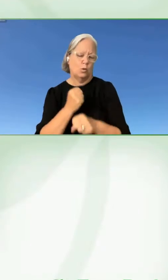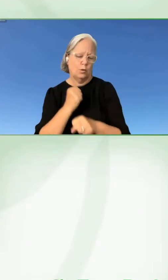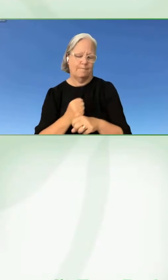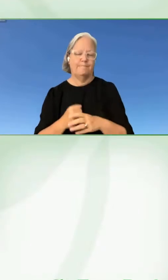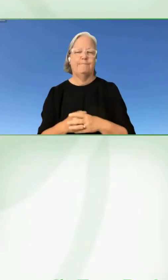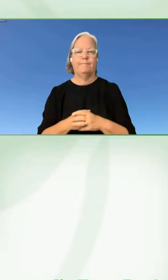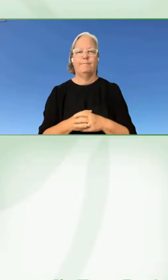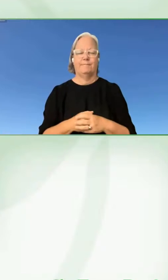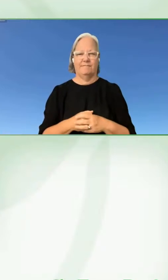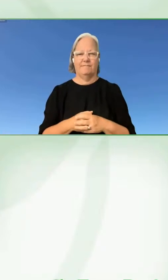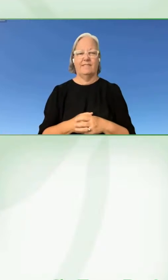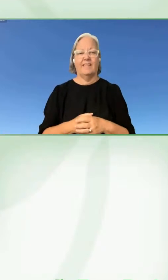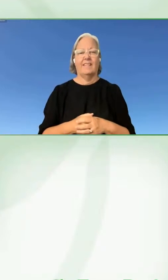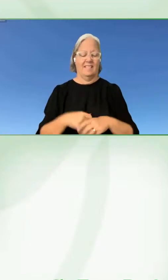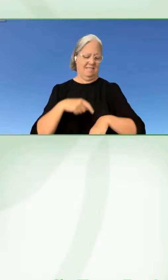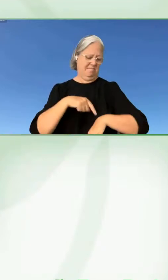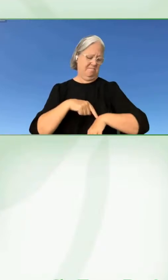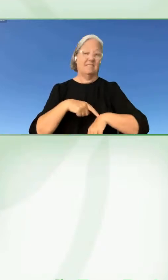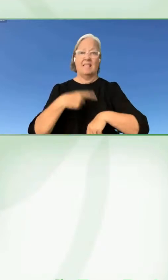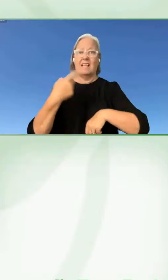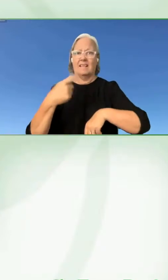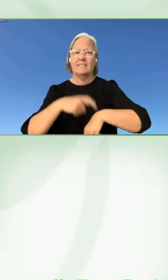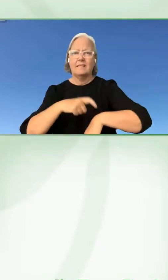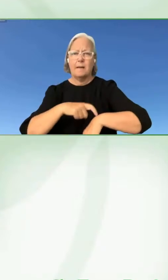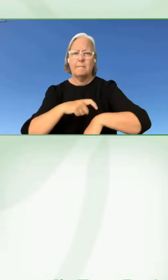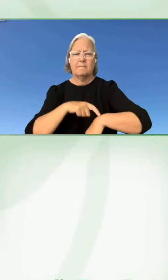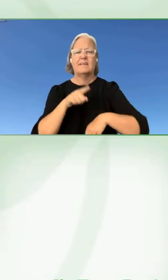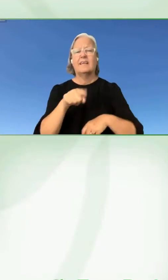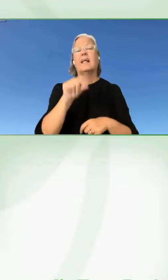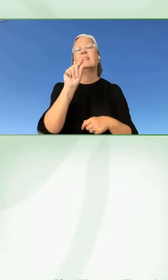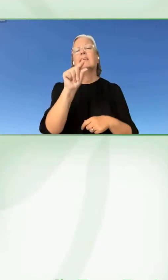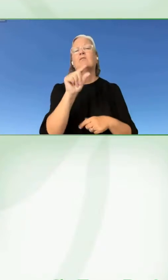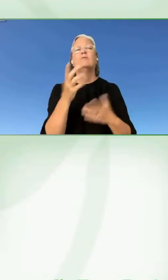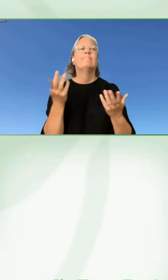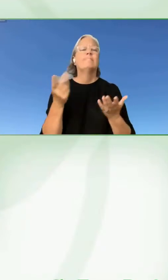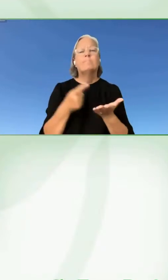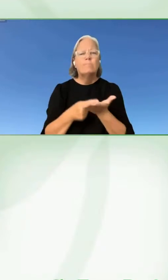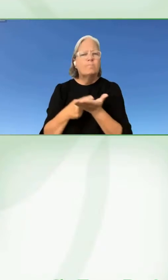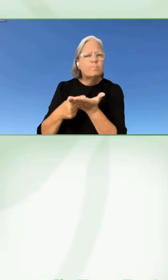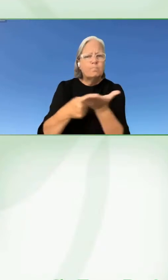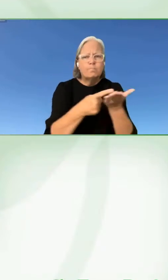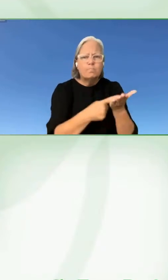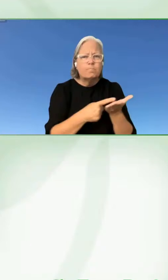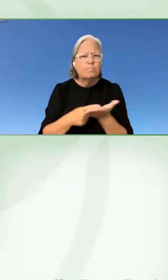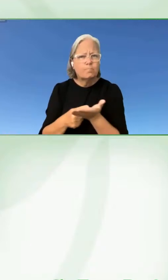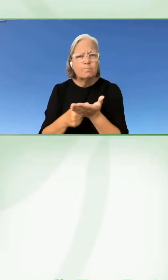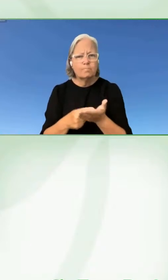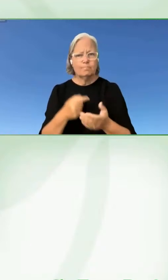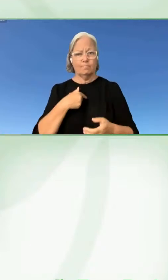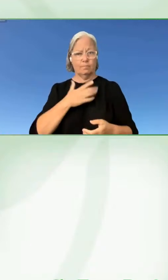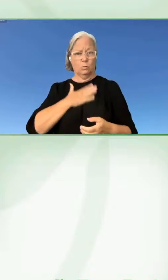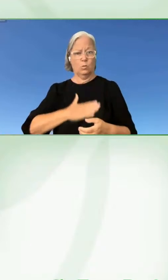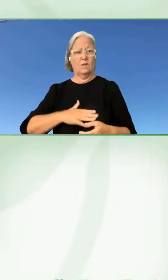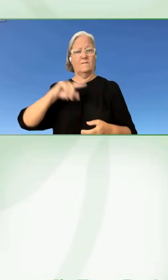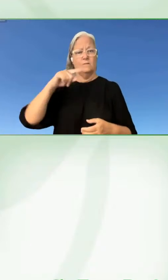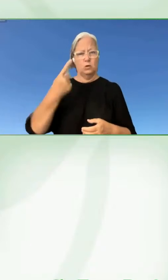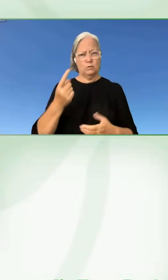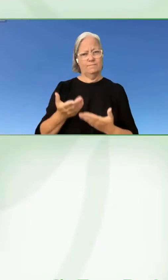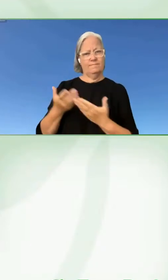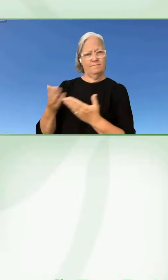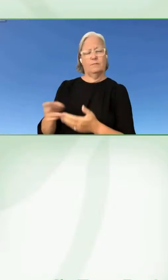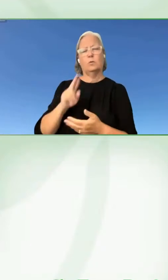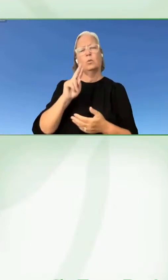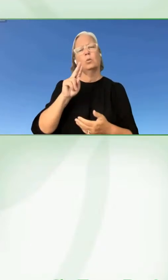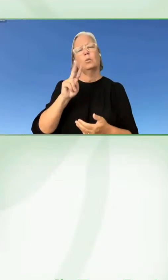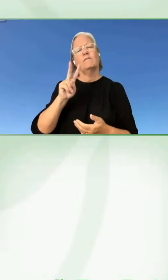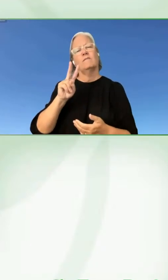I can also see an ever our kids from institutions are created.